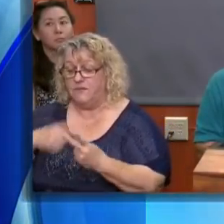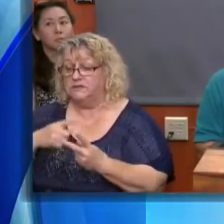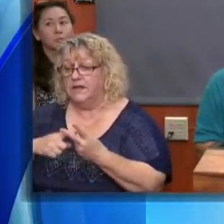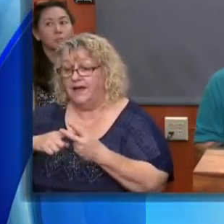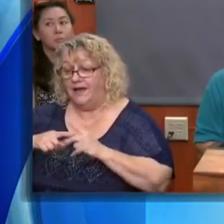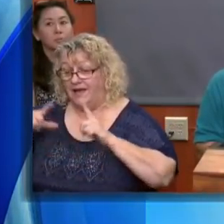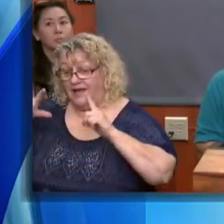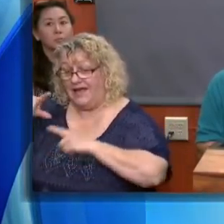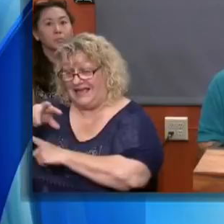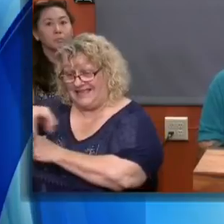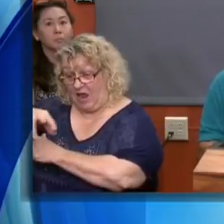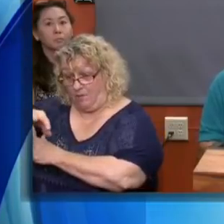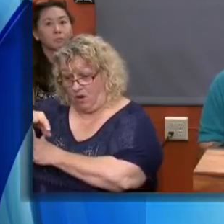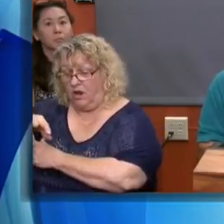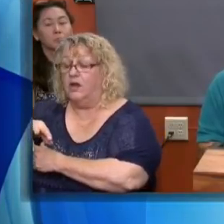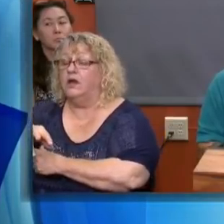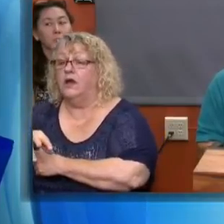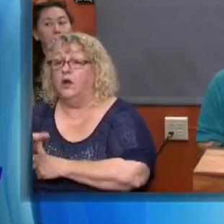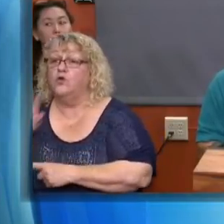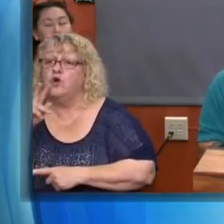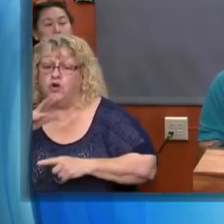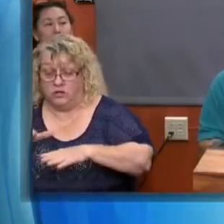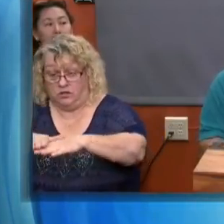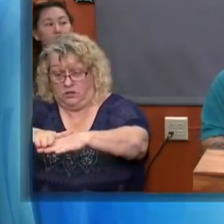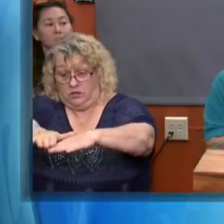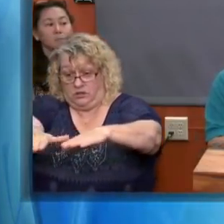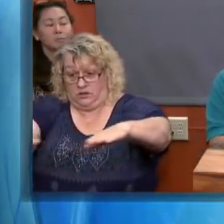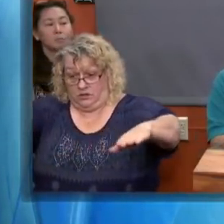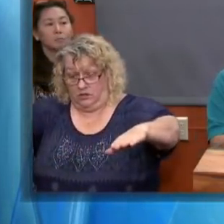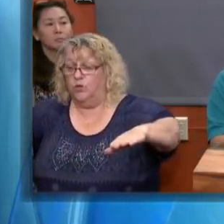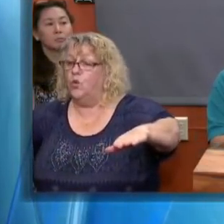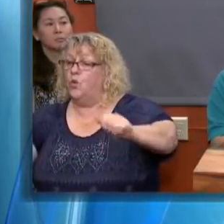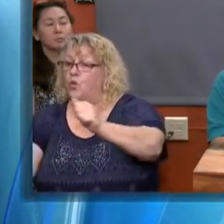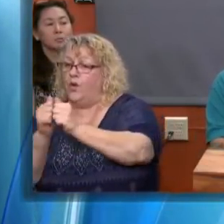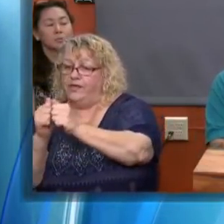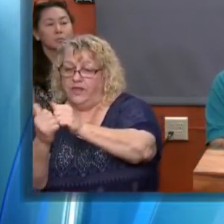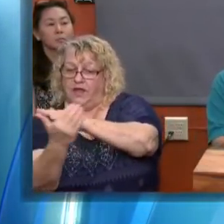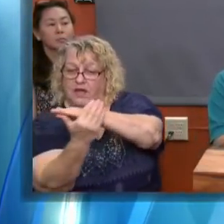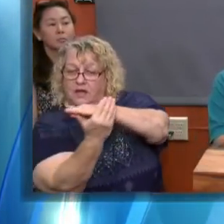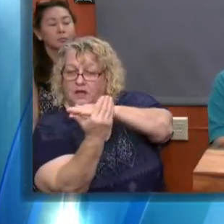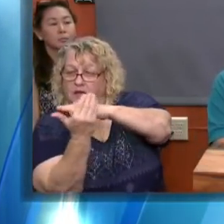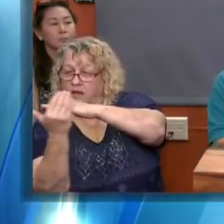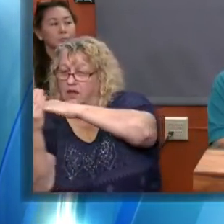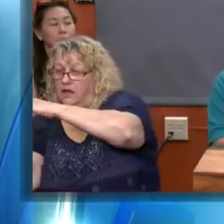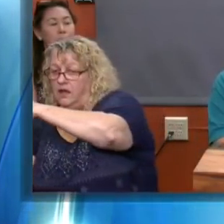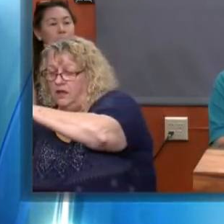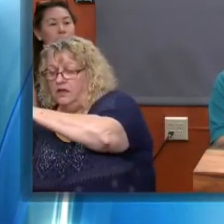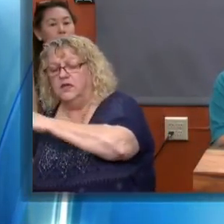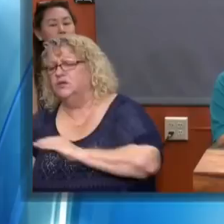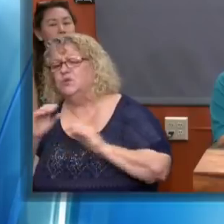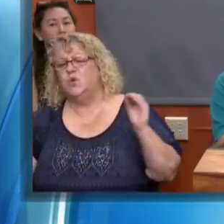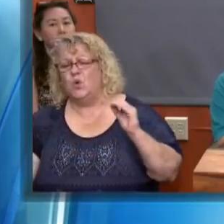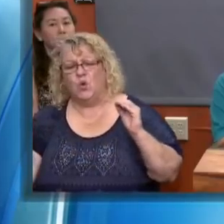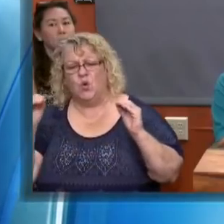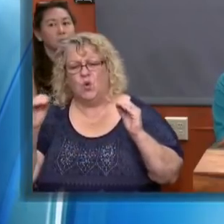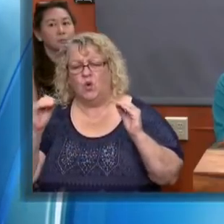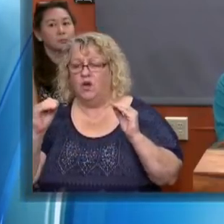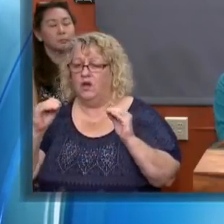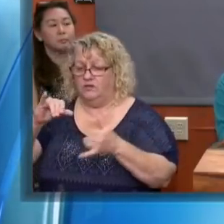WATER LEVELS BEHIND THE DAM. WE ALSO HAVE CAMERA THAT'S POSITION TO DO LOOK OVER THE DAM.